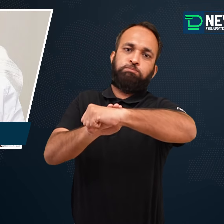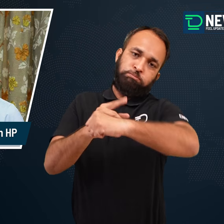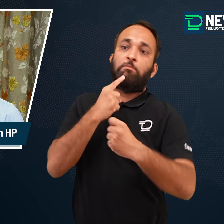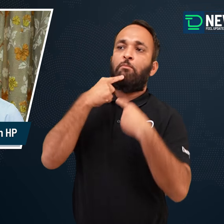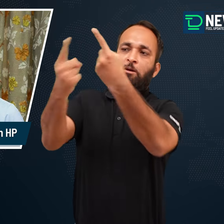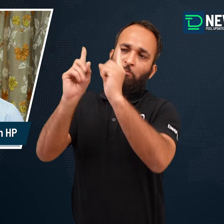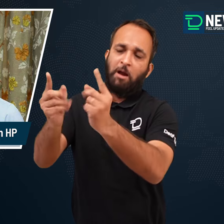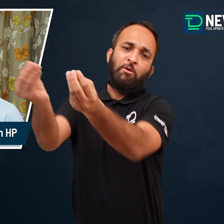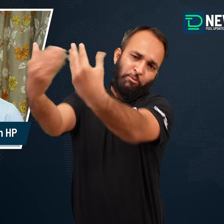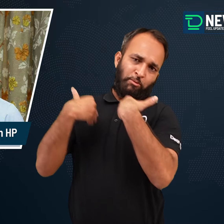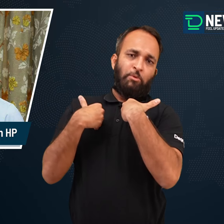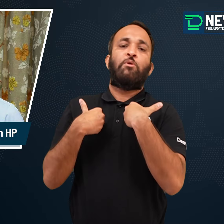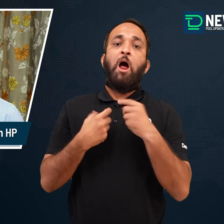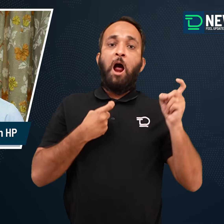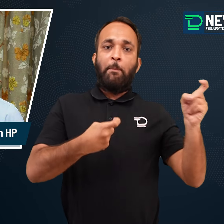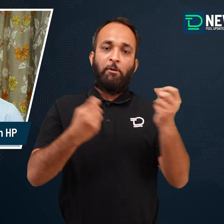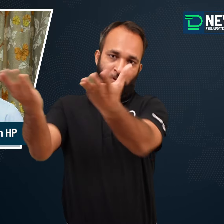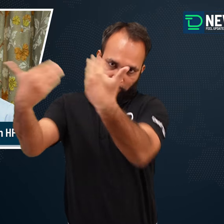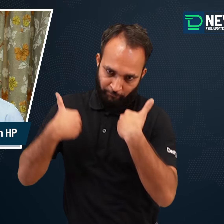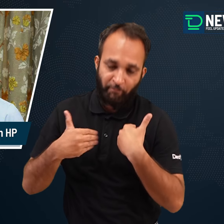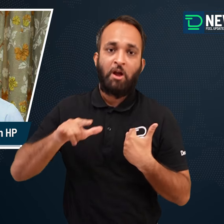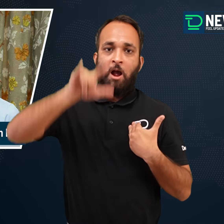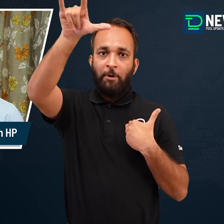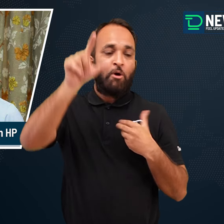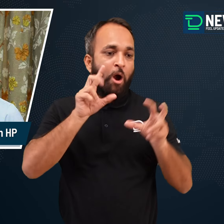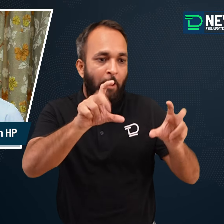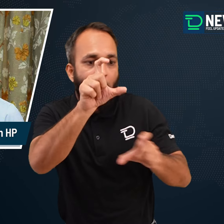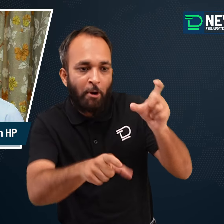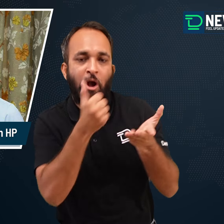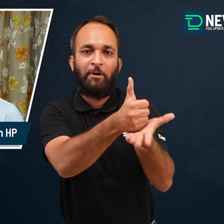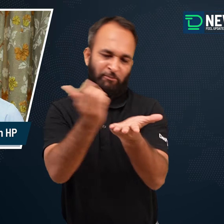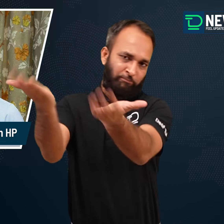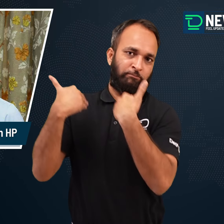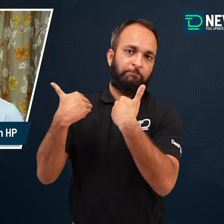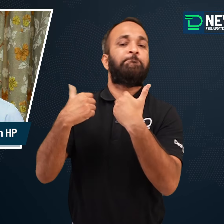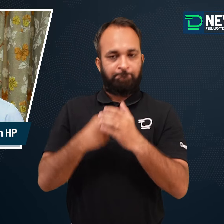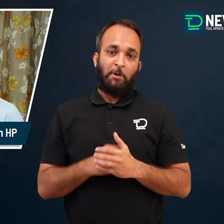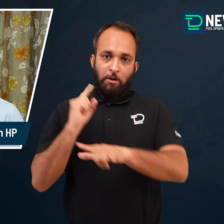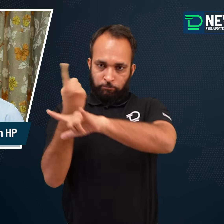The Chief Minister requested to send the army.